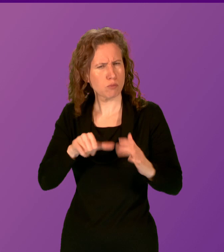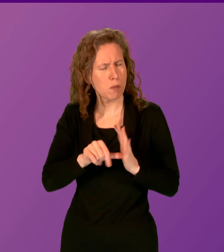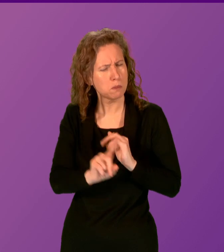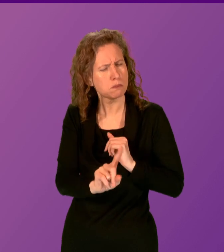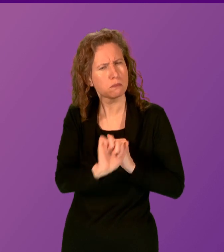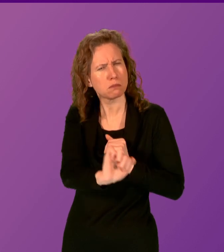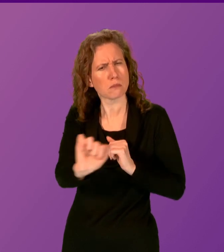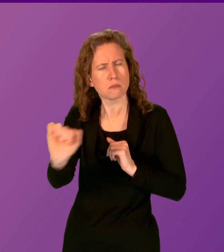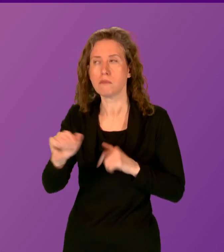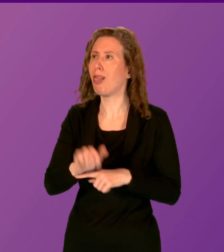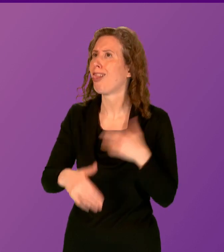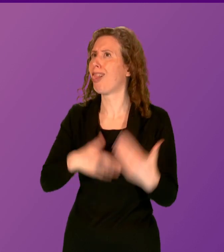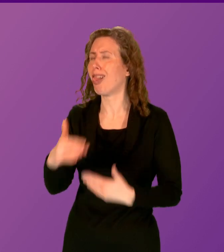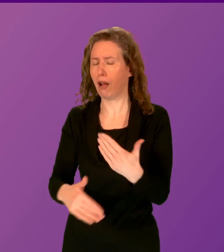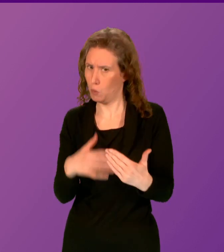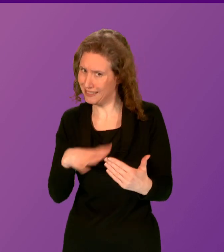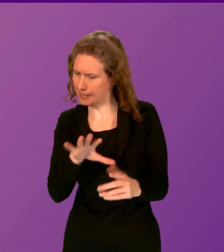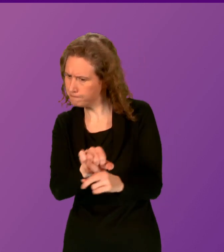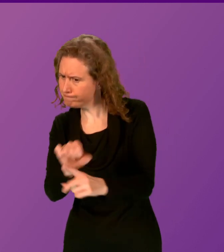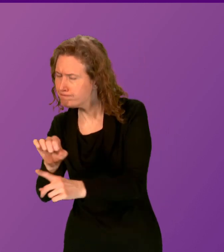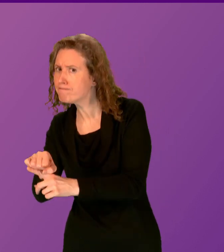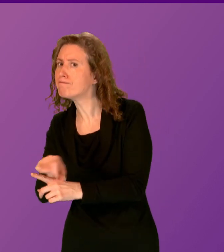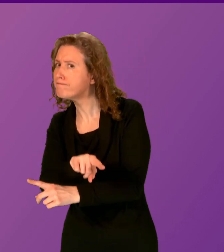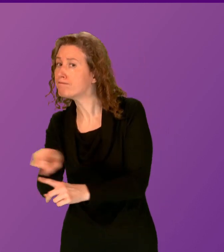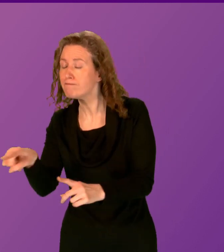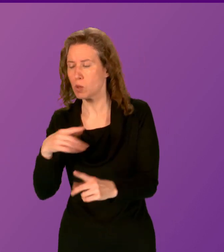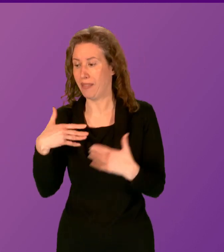I am more than happy for the Cabinet Secretary for NHS Recovery, Health and Social Care to engage directly with Douglas Lumsden.